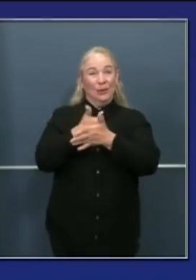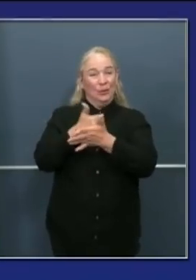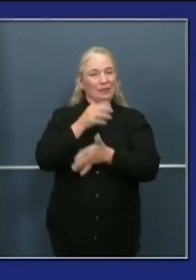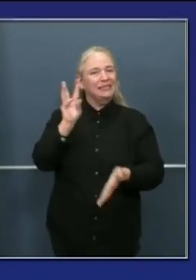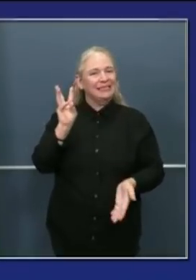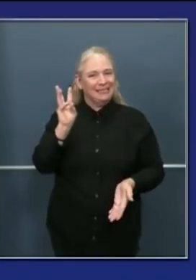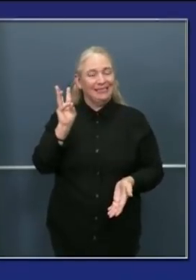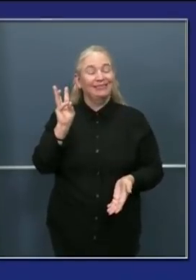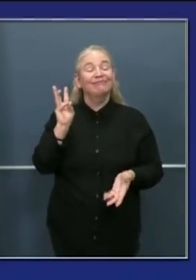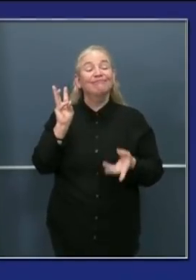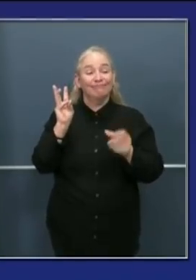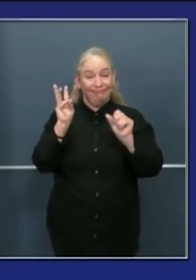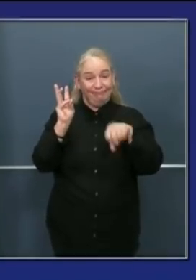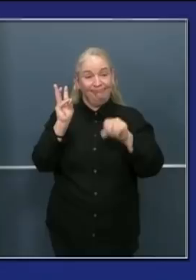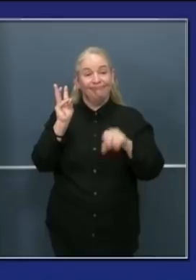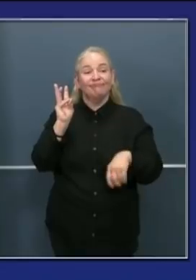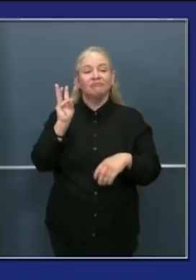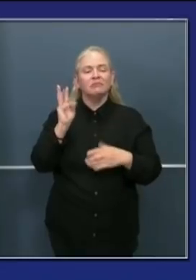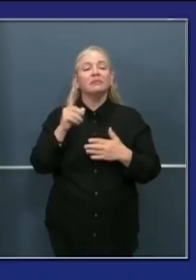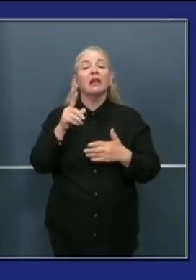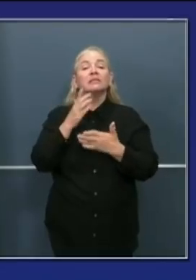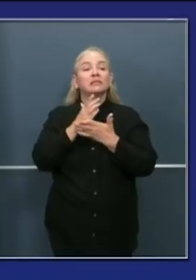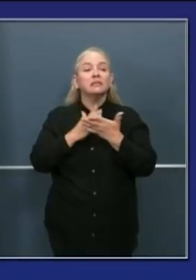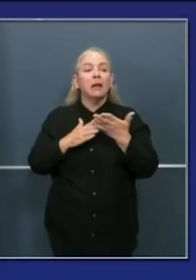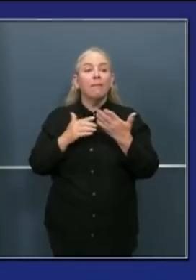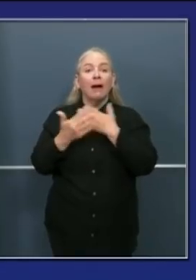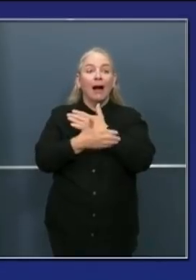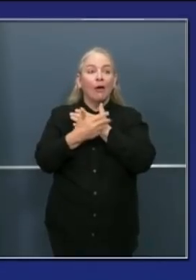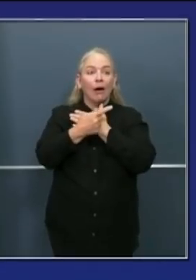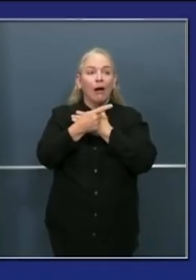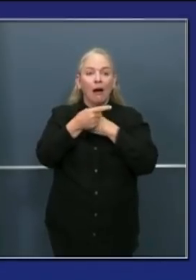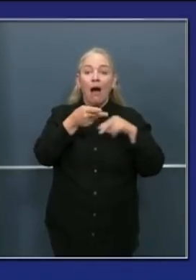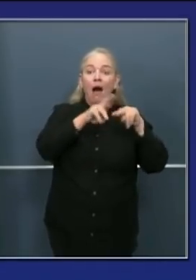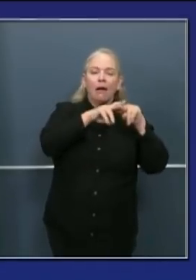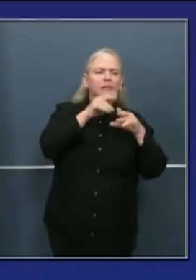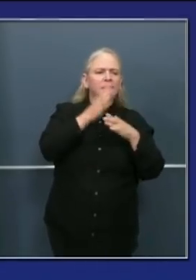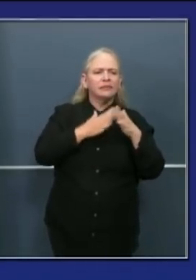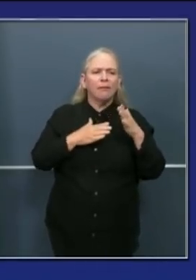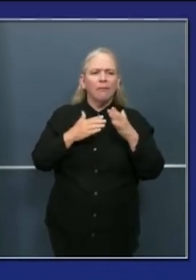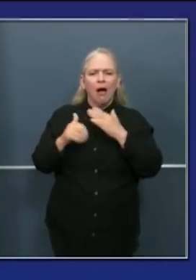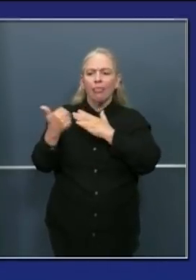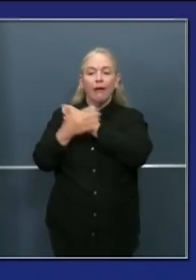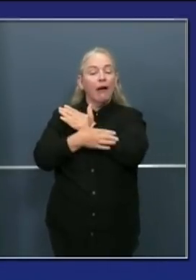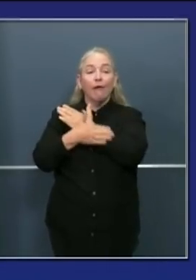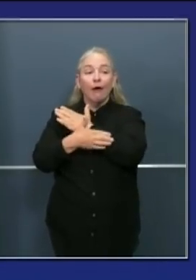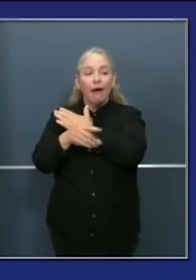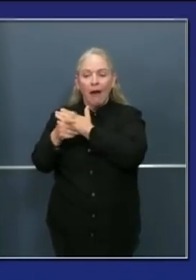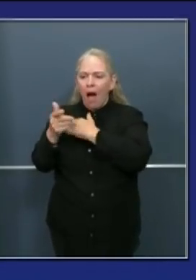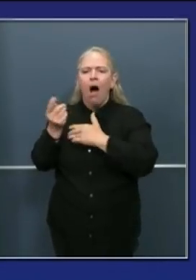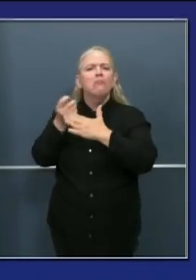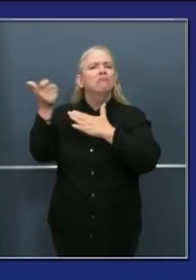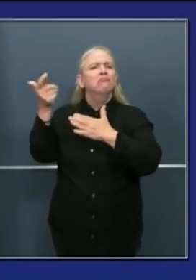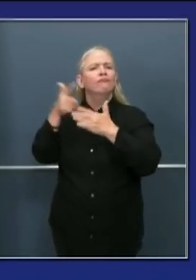ADDED SIX COUNTIES. 19 PLUS SIX DOESN'T EQUAL 23. WE HAVE COUNTIES COMING ON AND